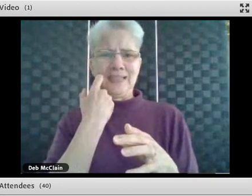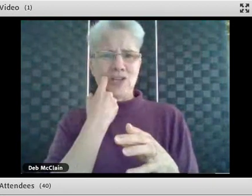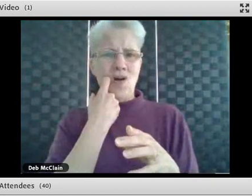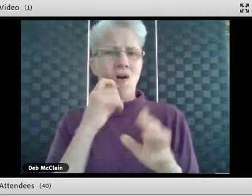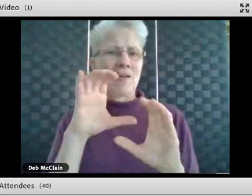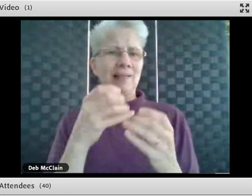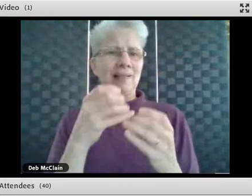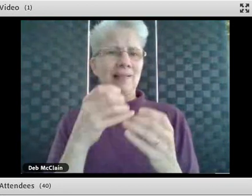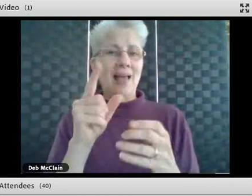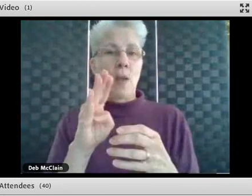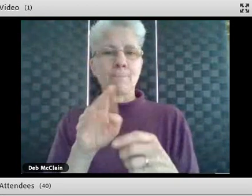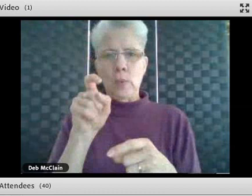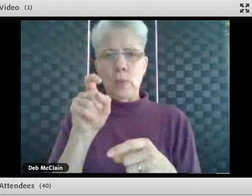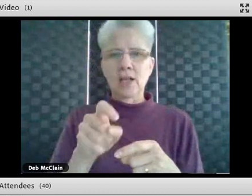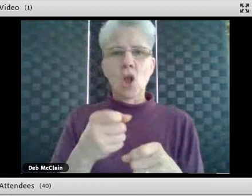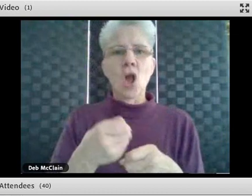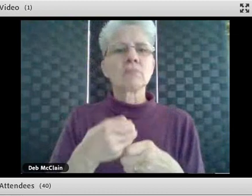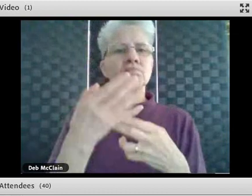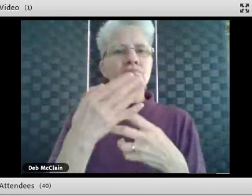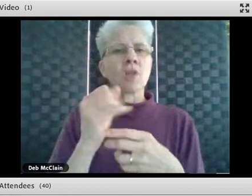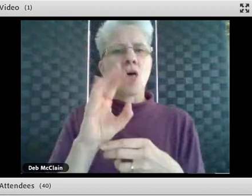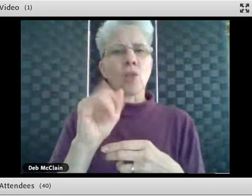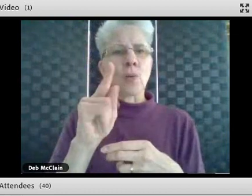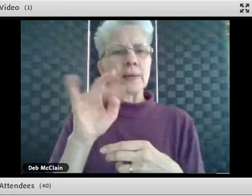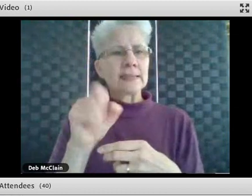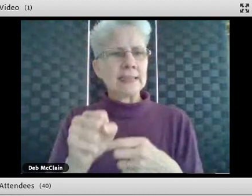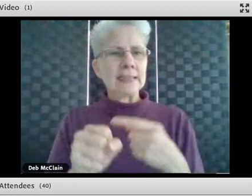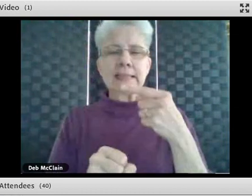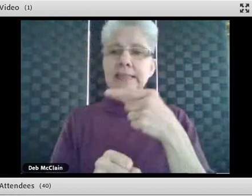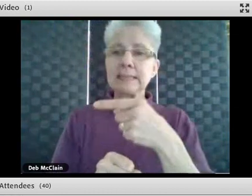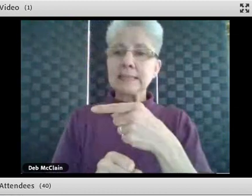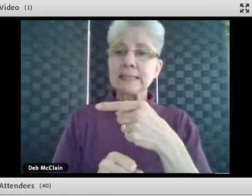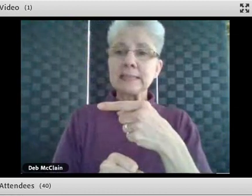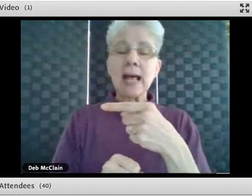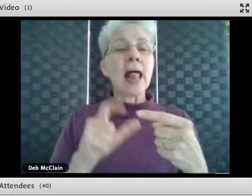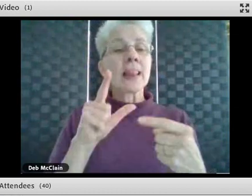But we click on the search authorities. This is Library of Congress' Authority file.